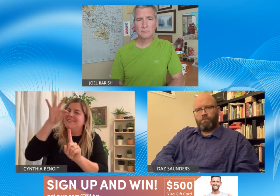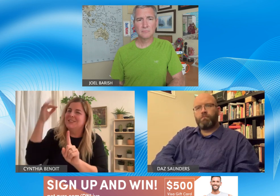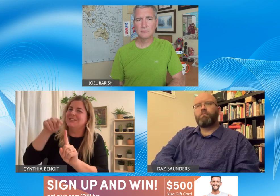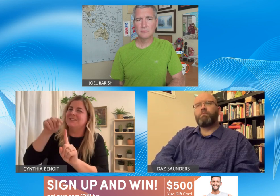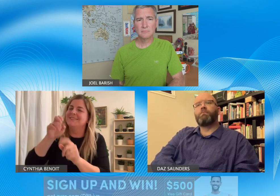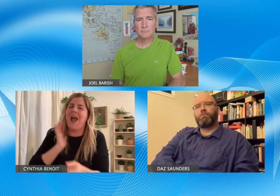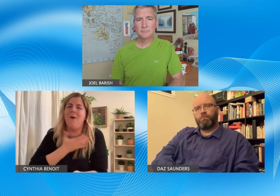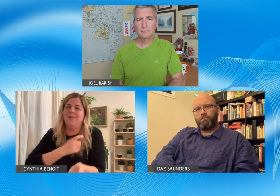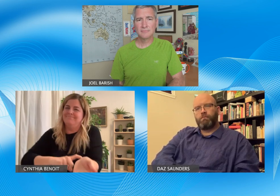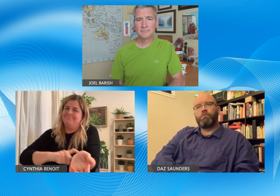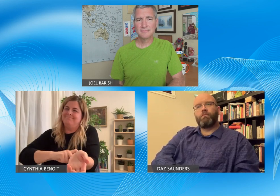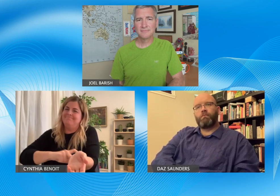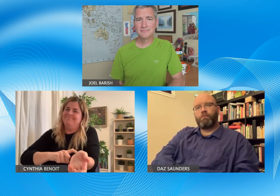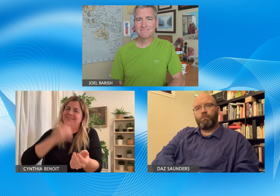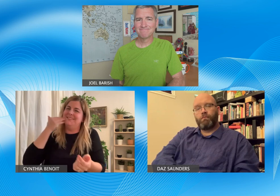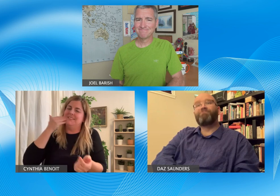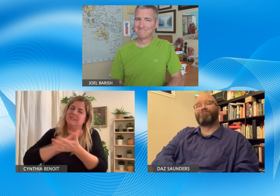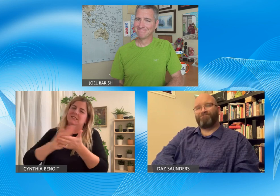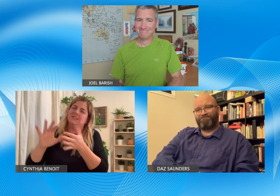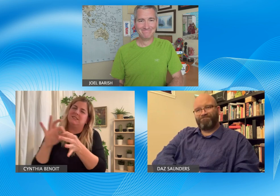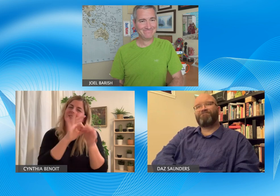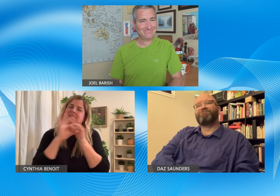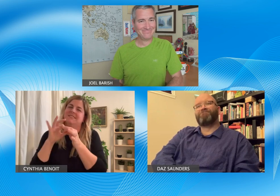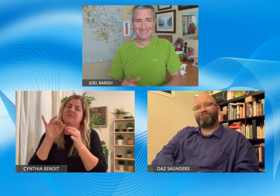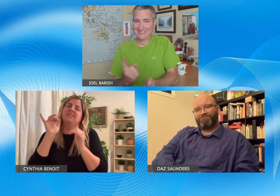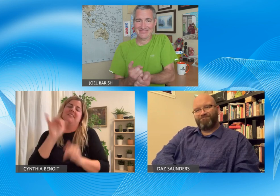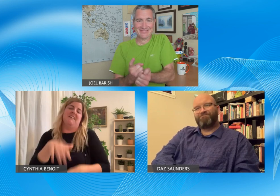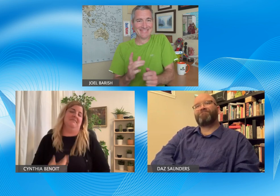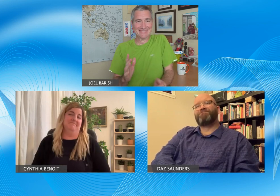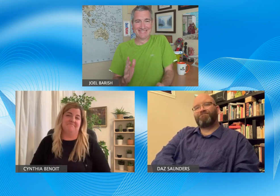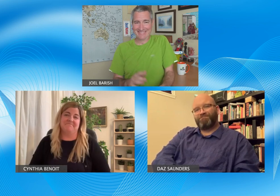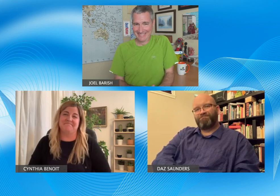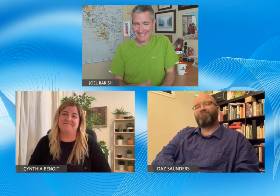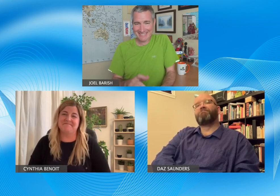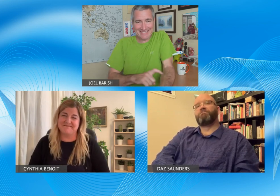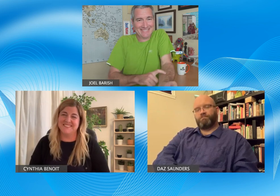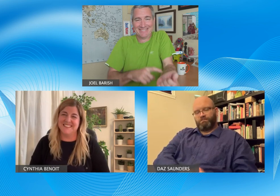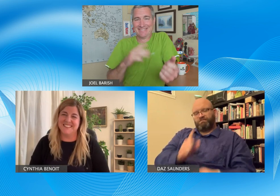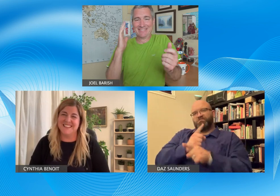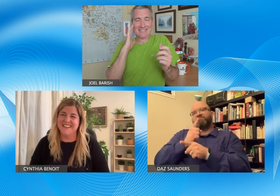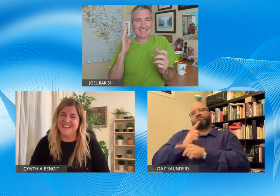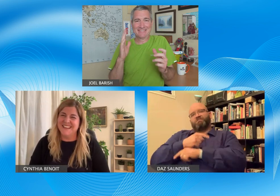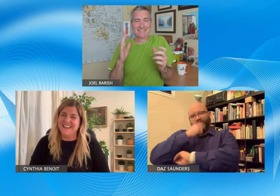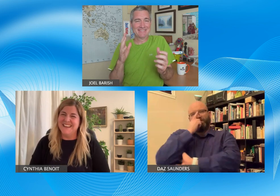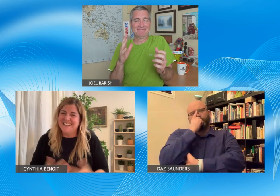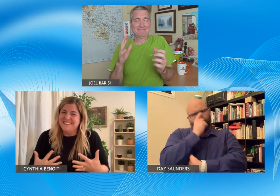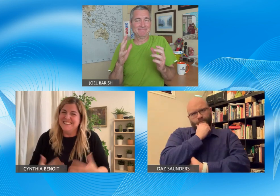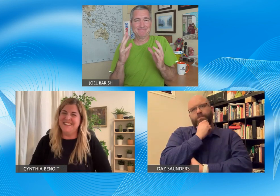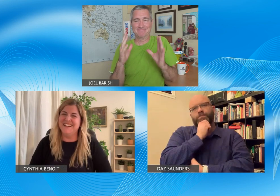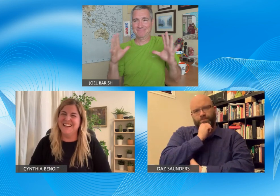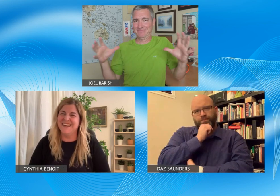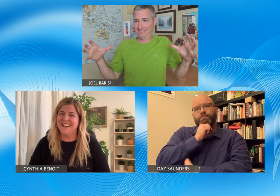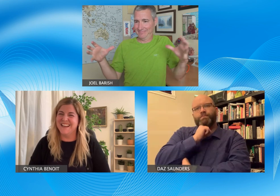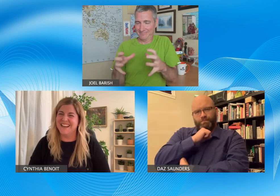French is our blood, it’s truly wonderful to use it while staying connected to each other. I know the feeling. When it comes to innate emotions.